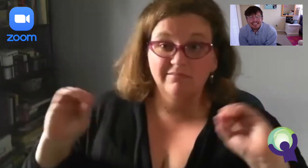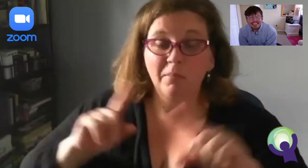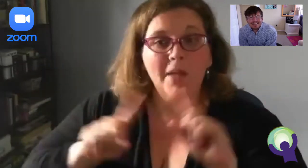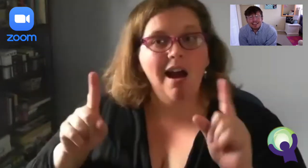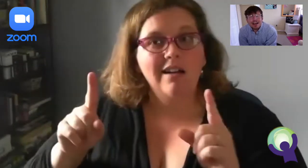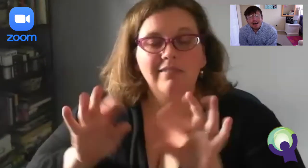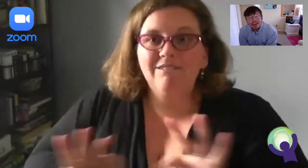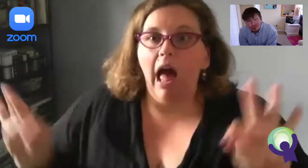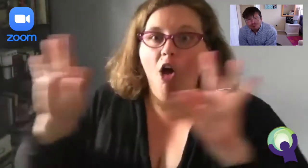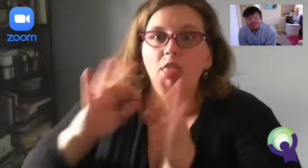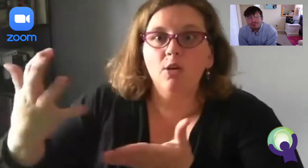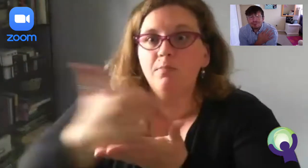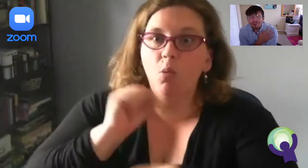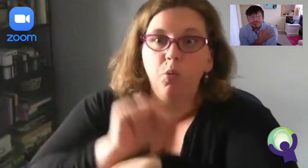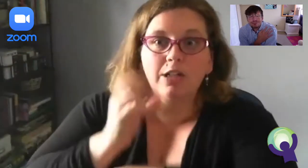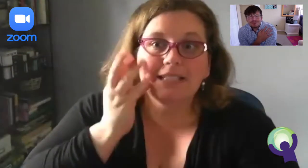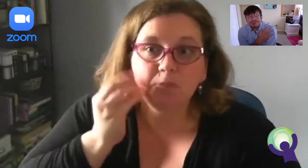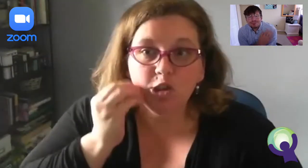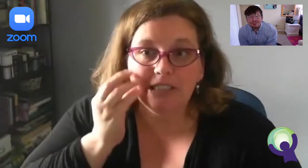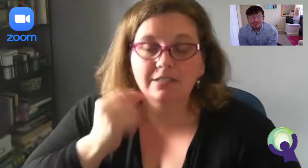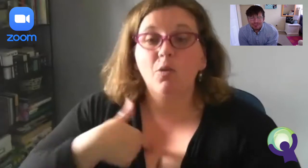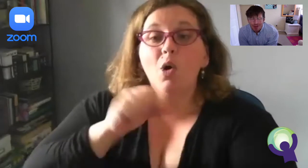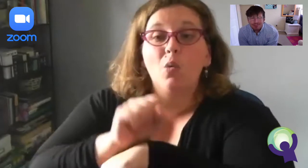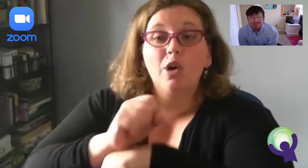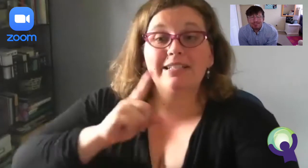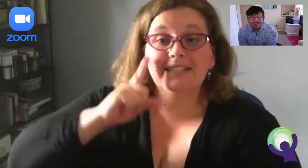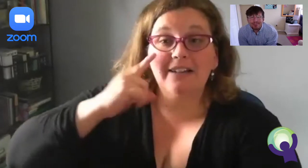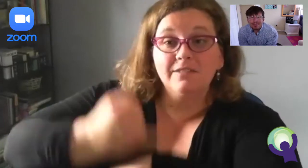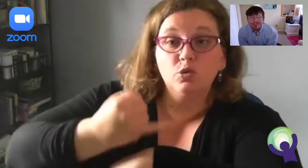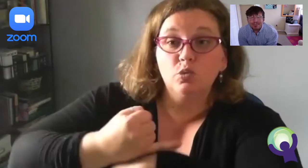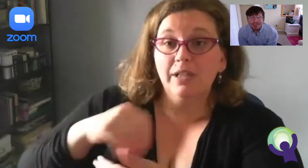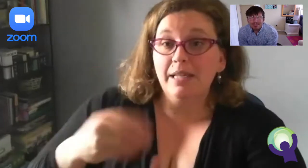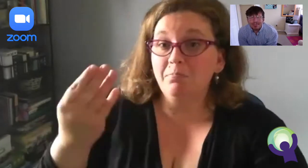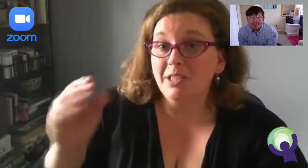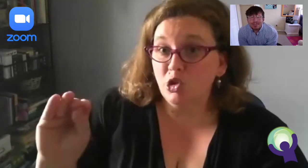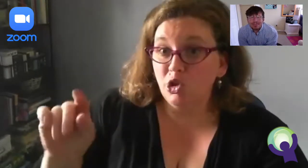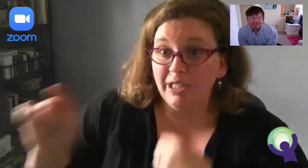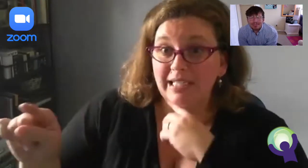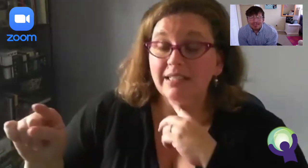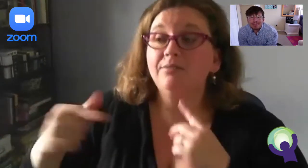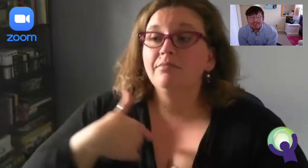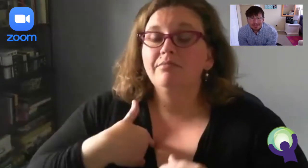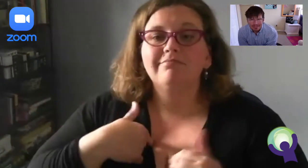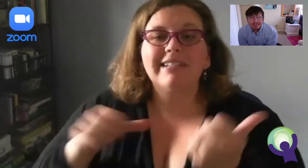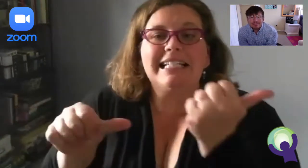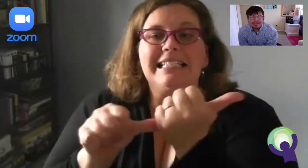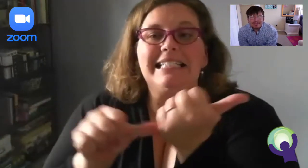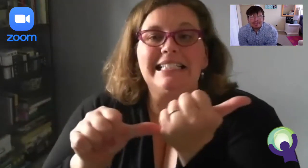wasn't paid but the valuable work experience that I got from that. I worked at the school for the deaf in